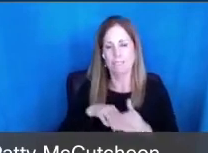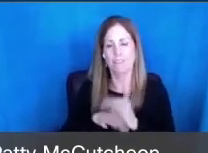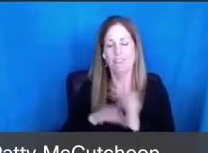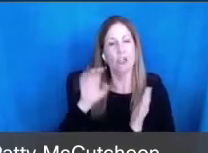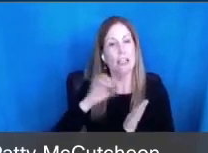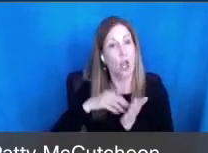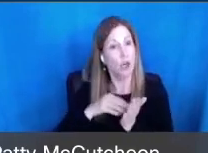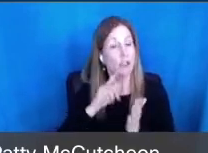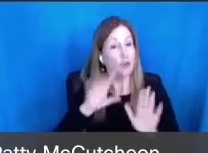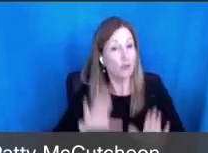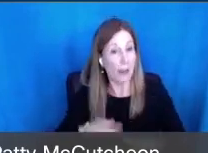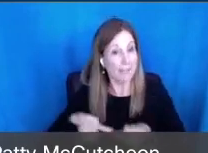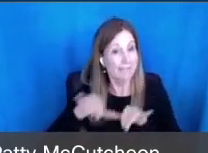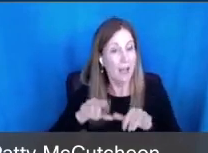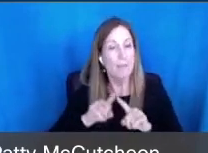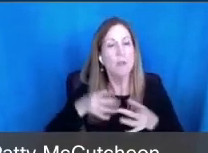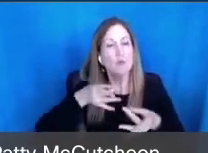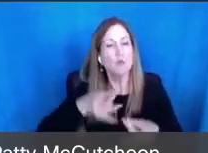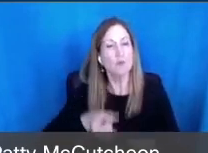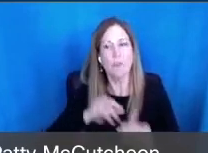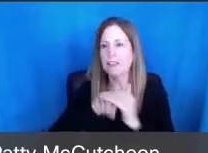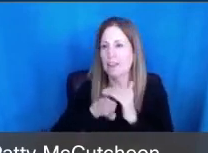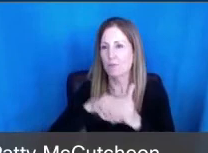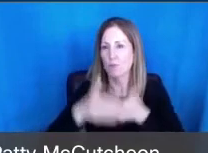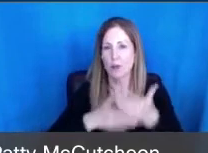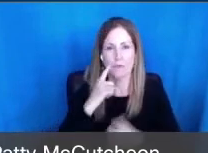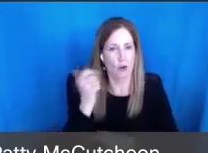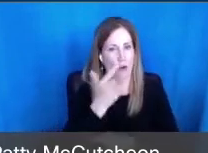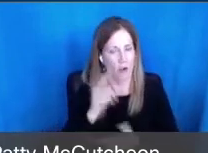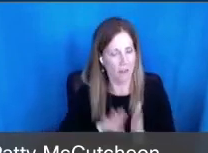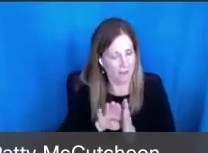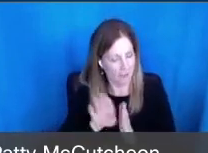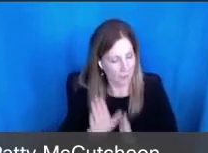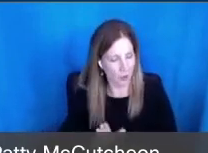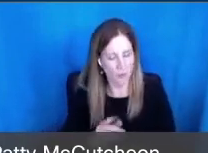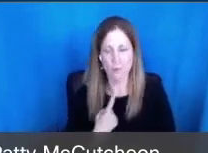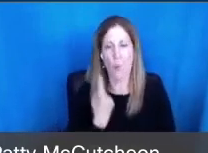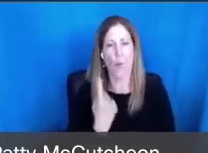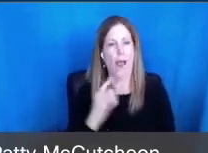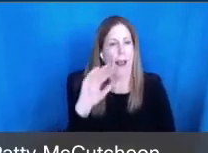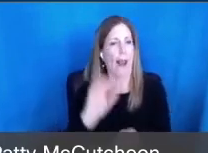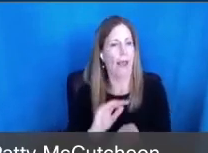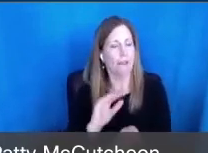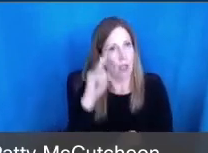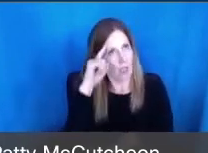but it also smooths out the accessibility process for our developers. It's kind of one last thing you have to be actively conscious of.